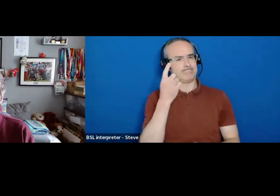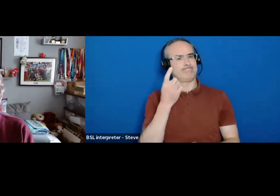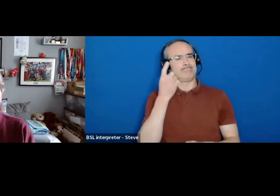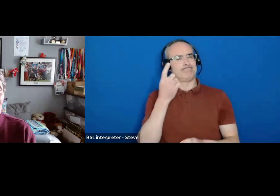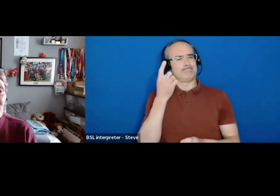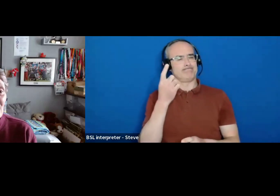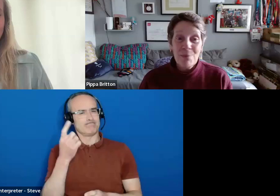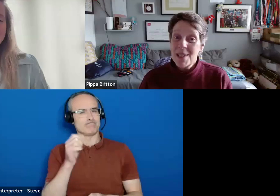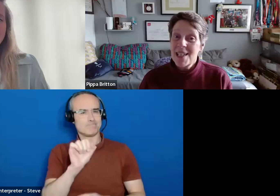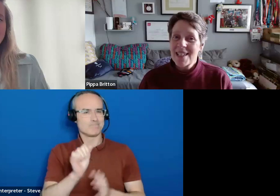And I will pass back to Amelia.